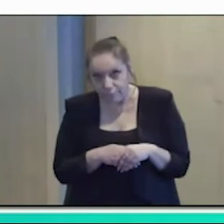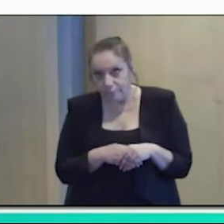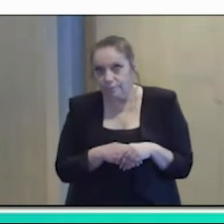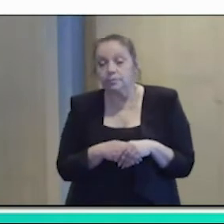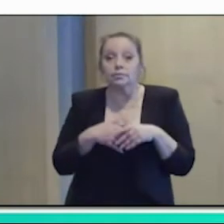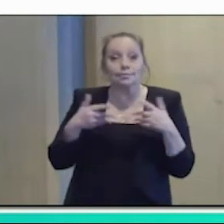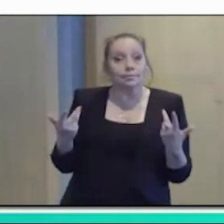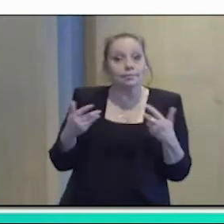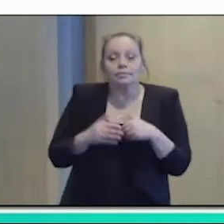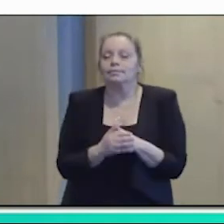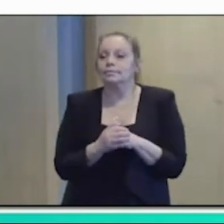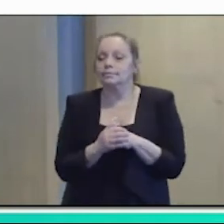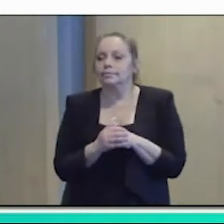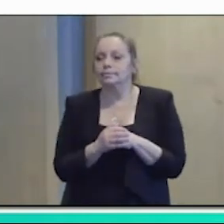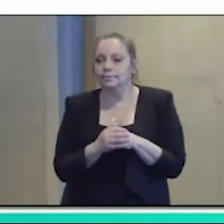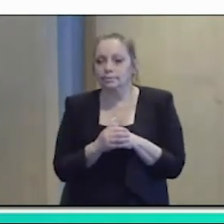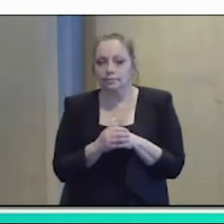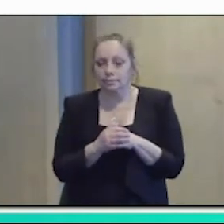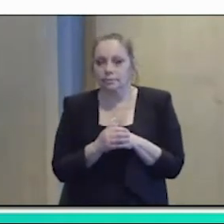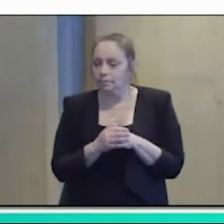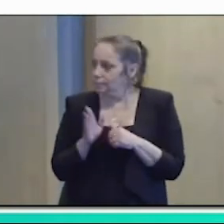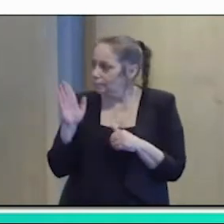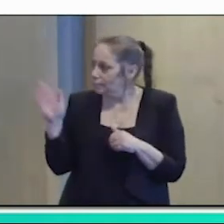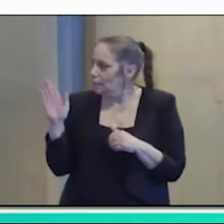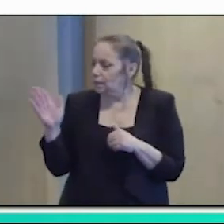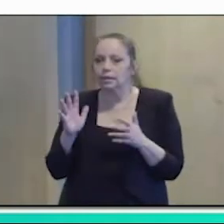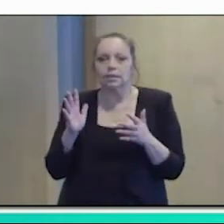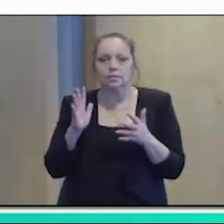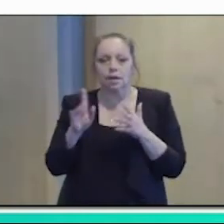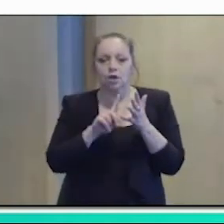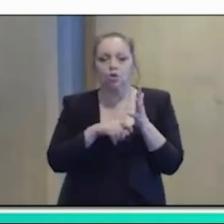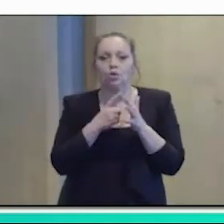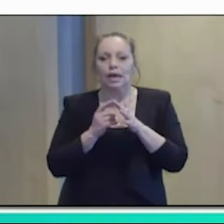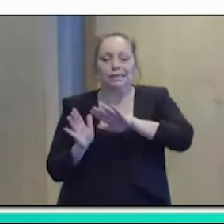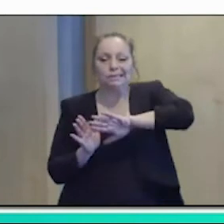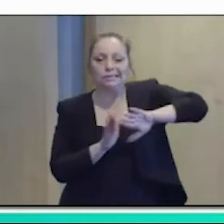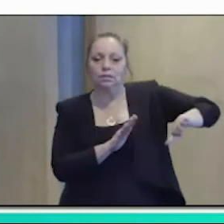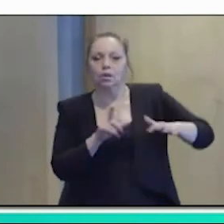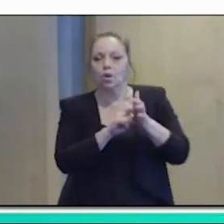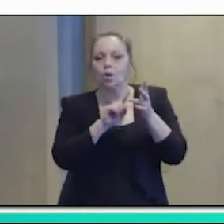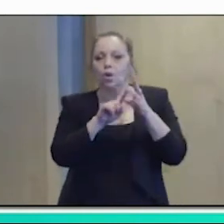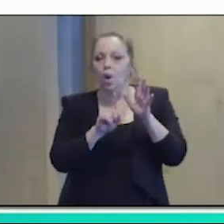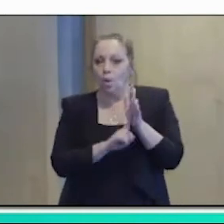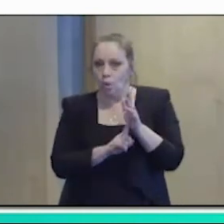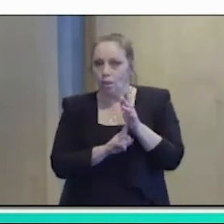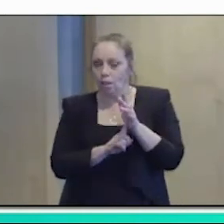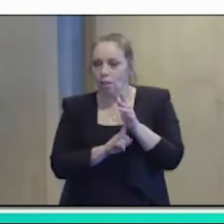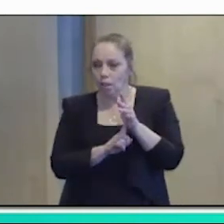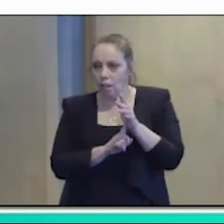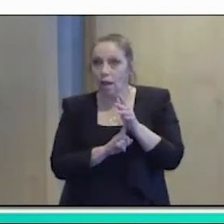So this drove the UK away from coal but the UK already had a strong presence in gas but